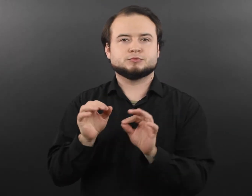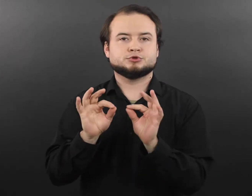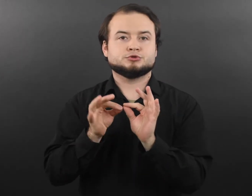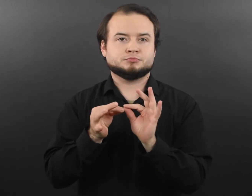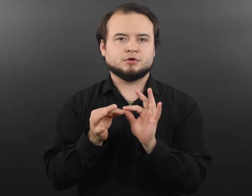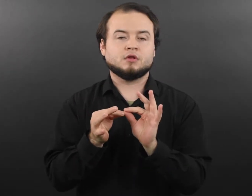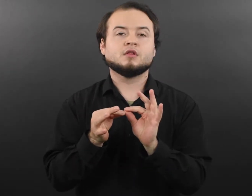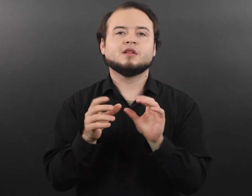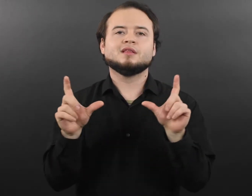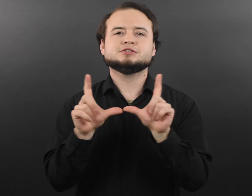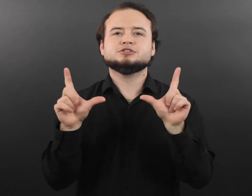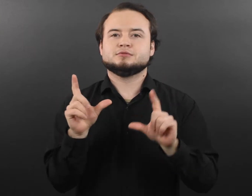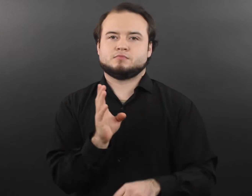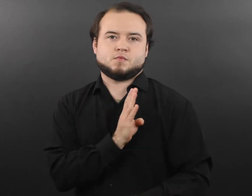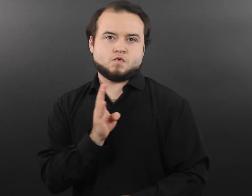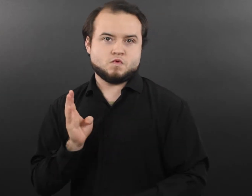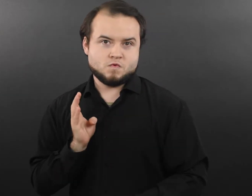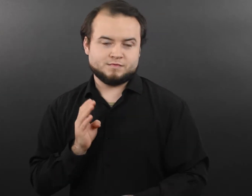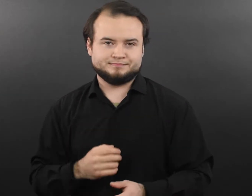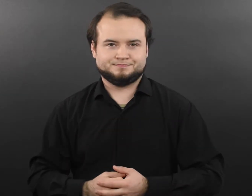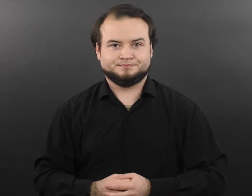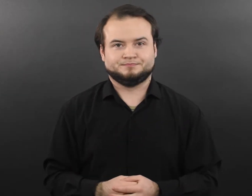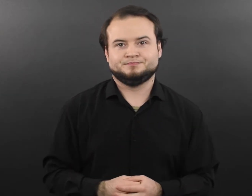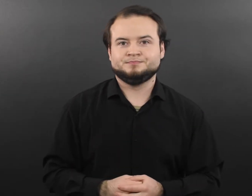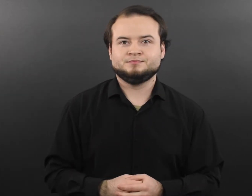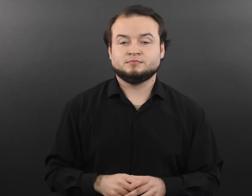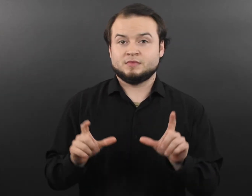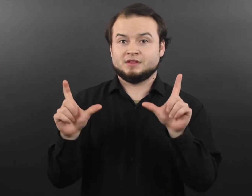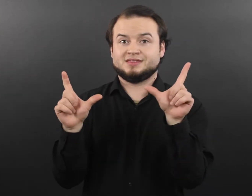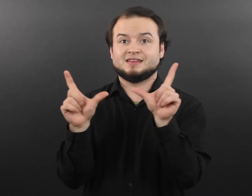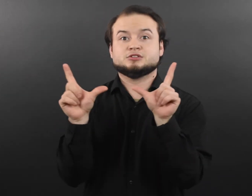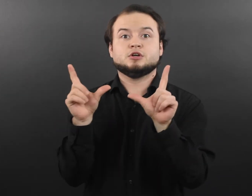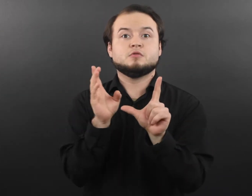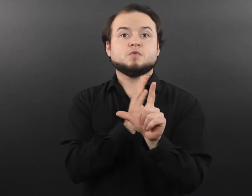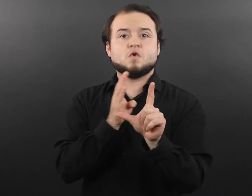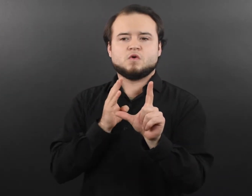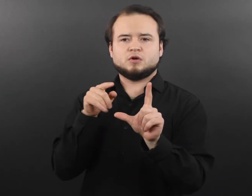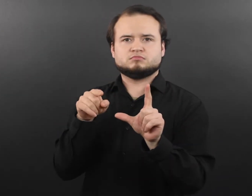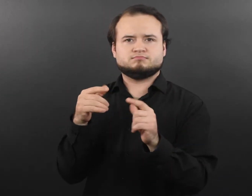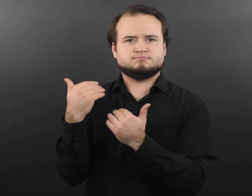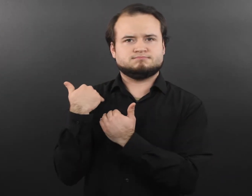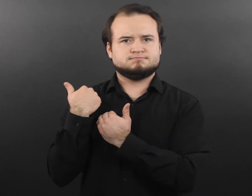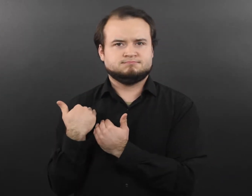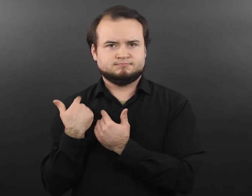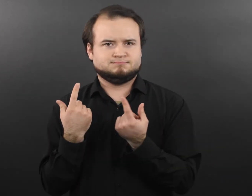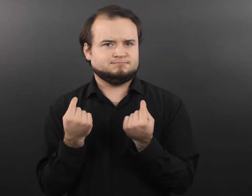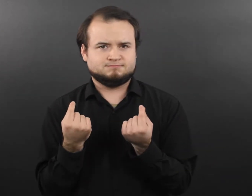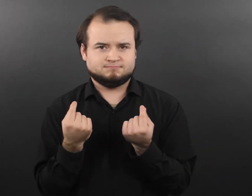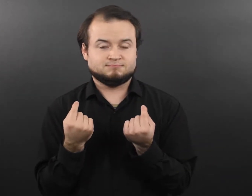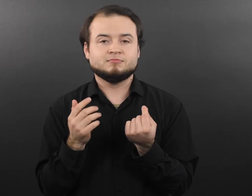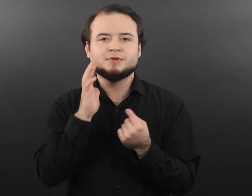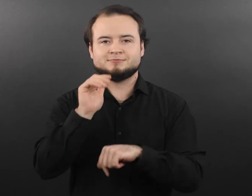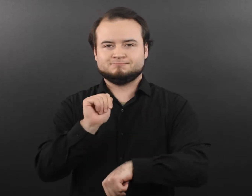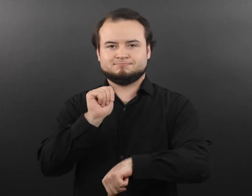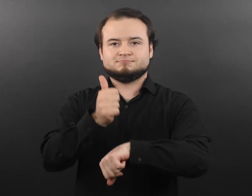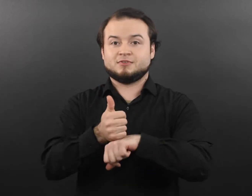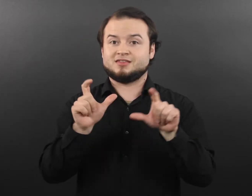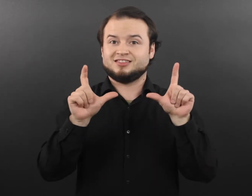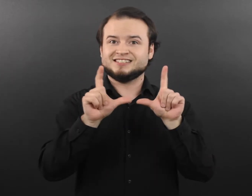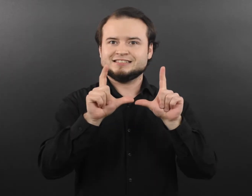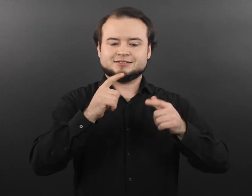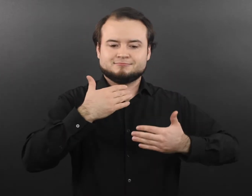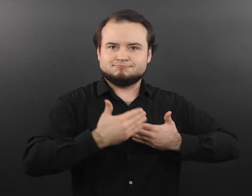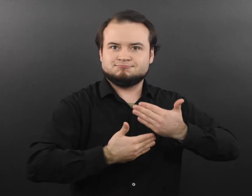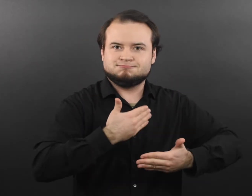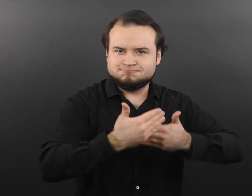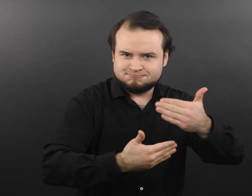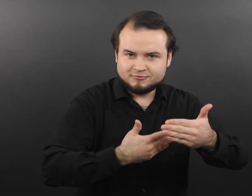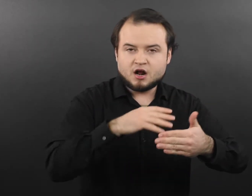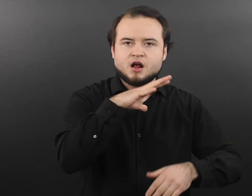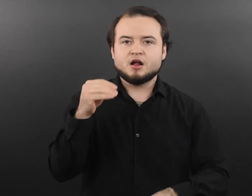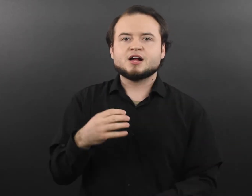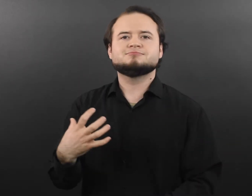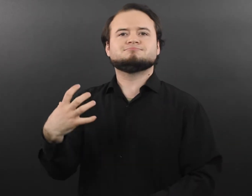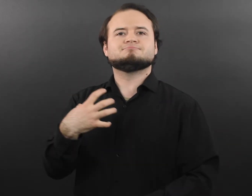licensure board. The licensure board will be responsible for establishing a licensing process